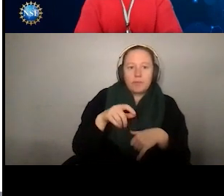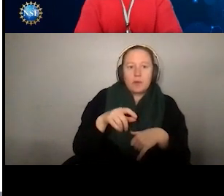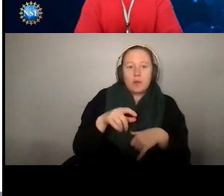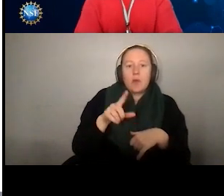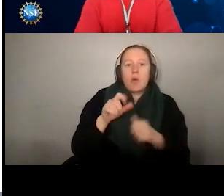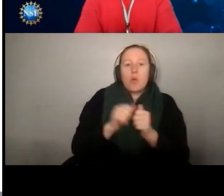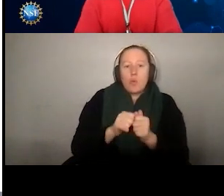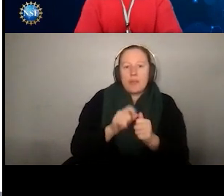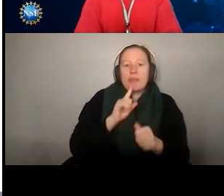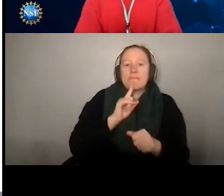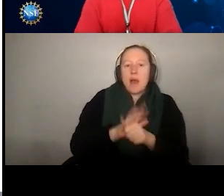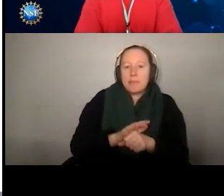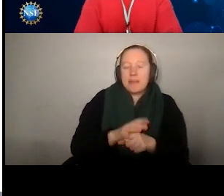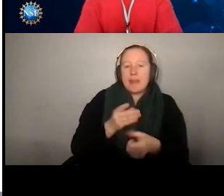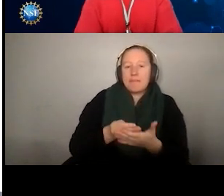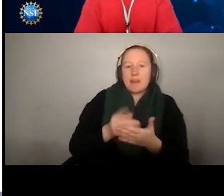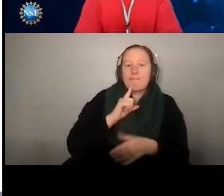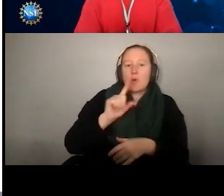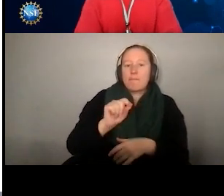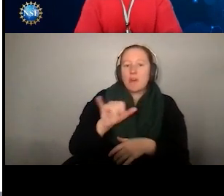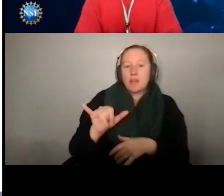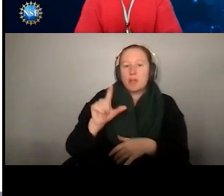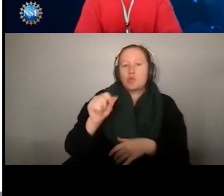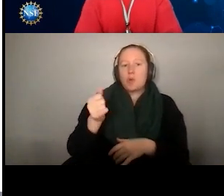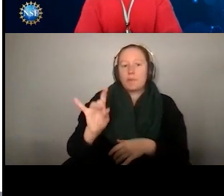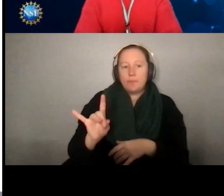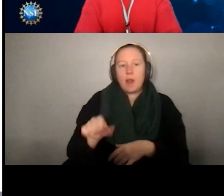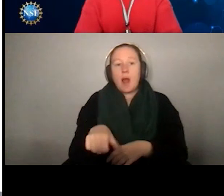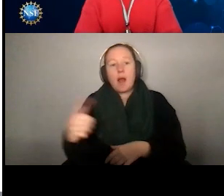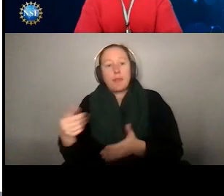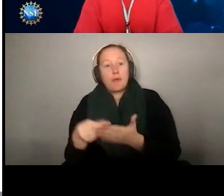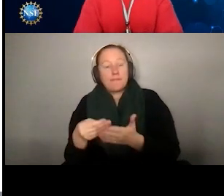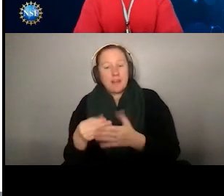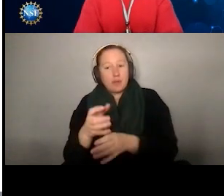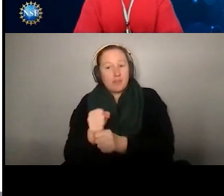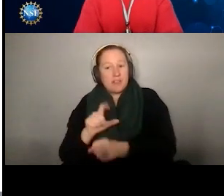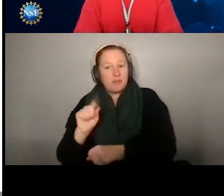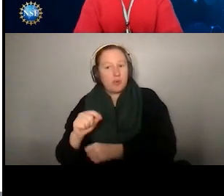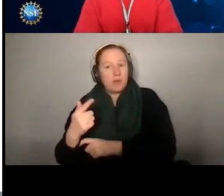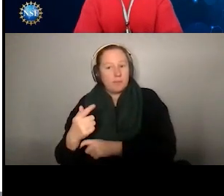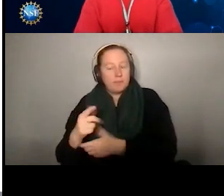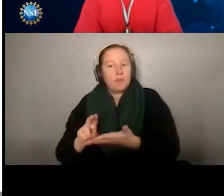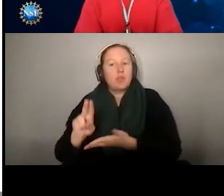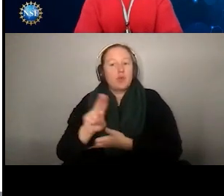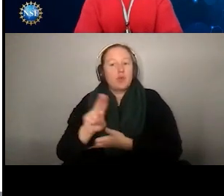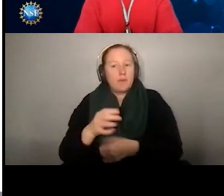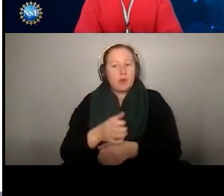Subsequent funding was received in fiscal year 2021. University receives a no-cost extension